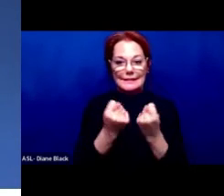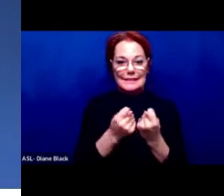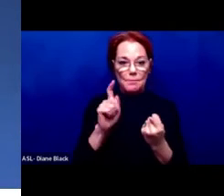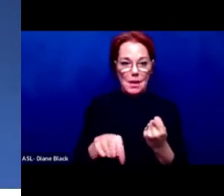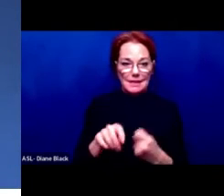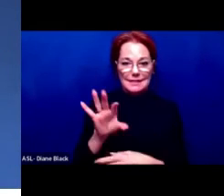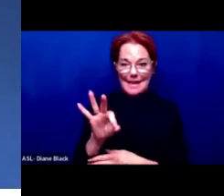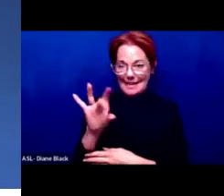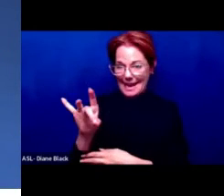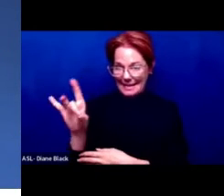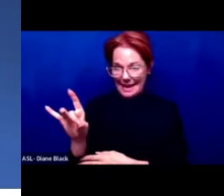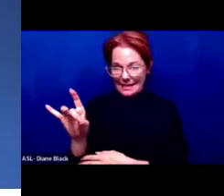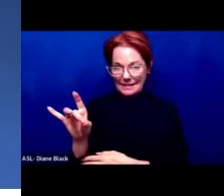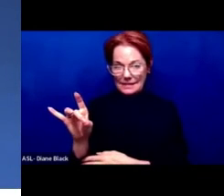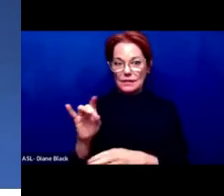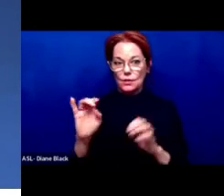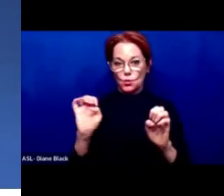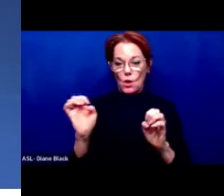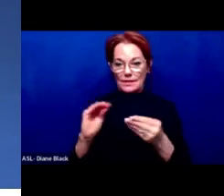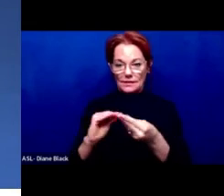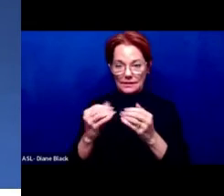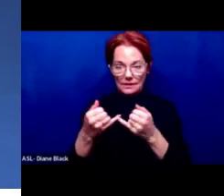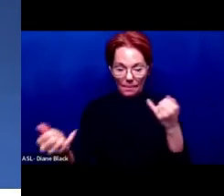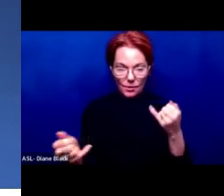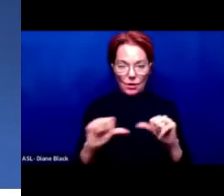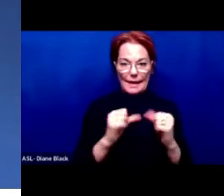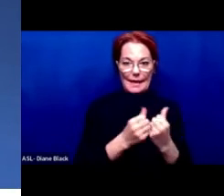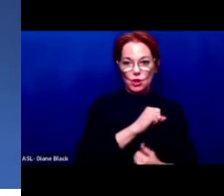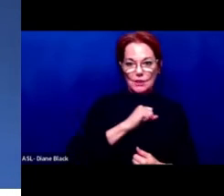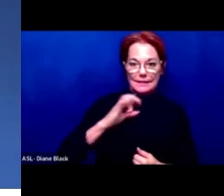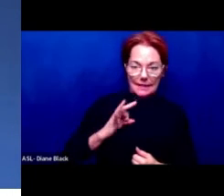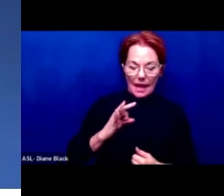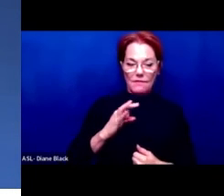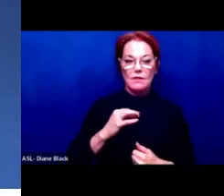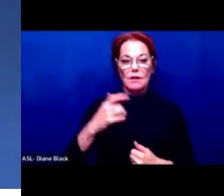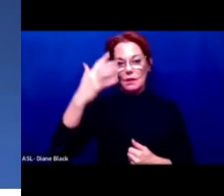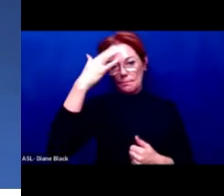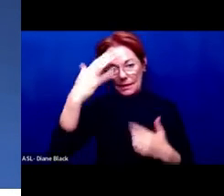lifeline, agency staff, medicaid, mental health, developmental disabilities,